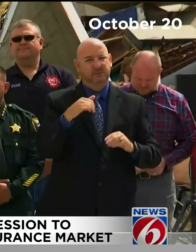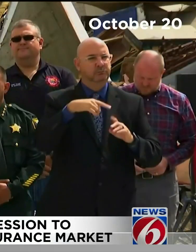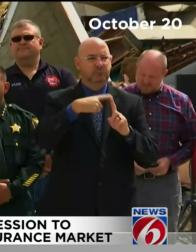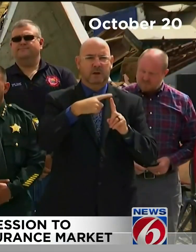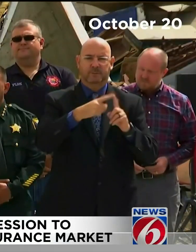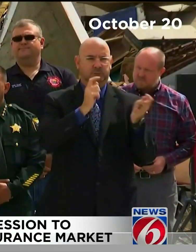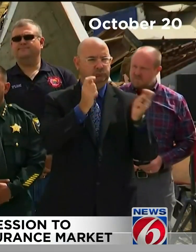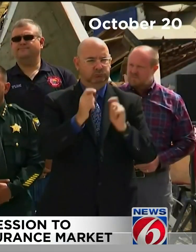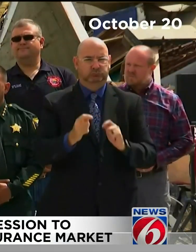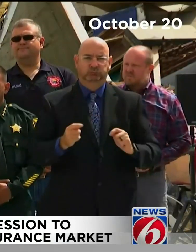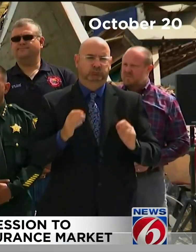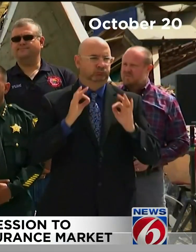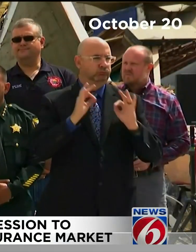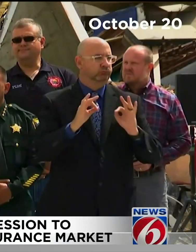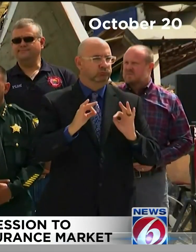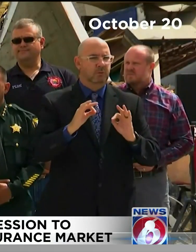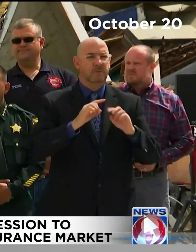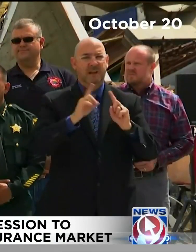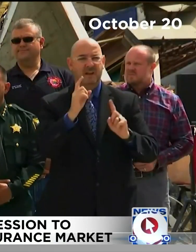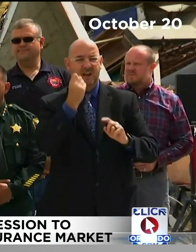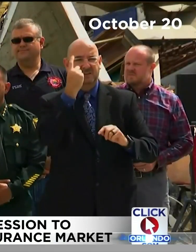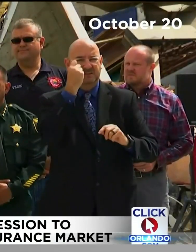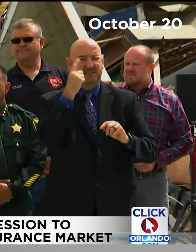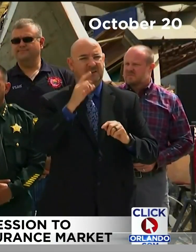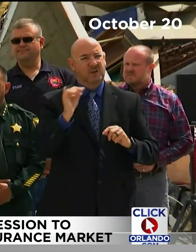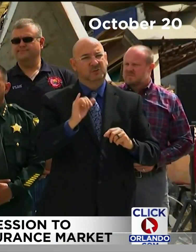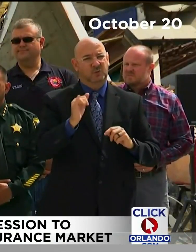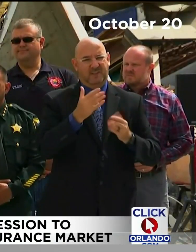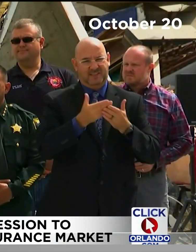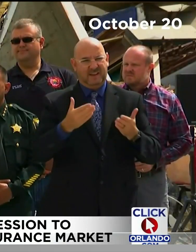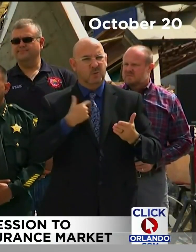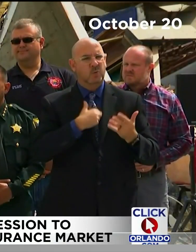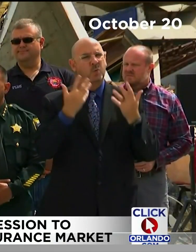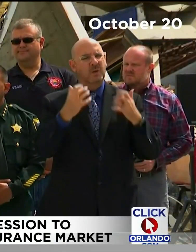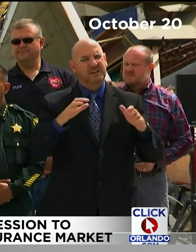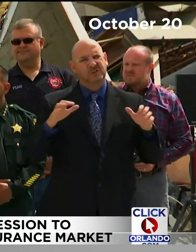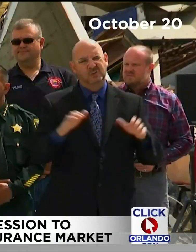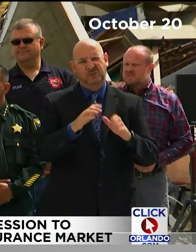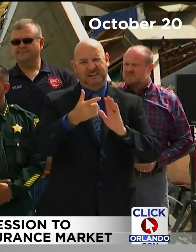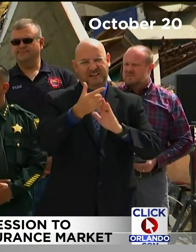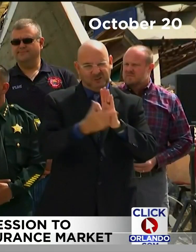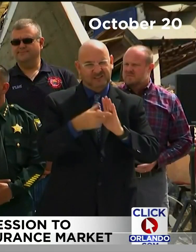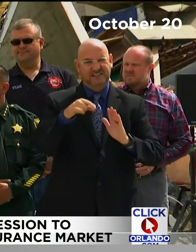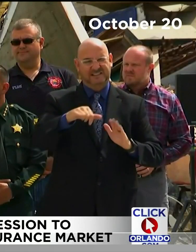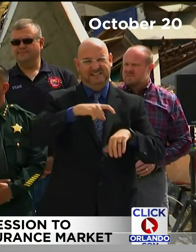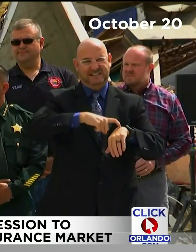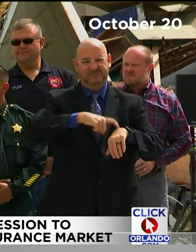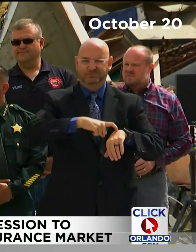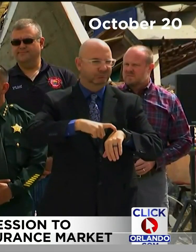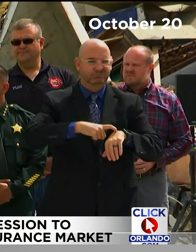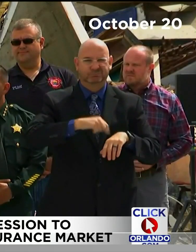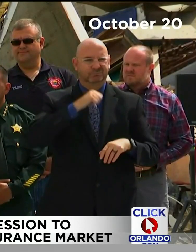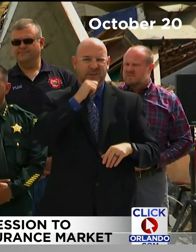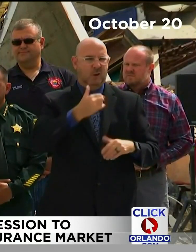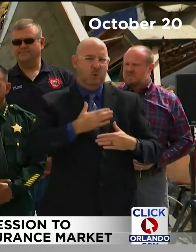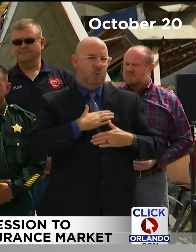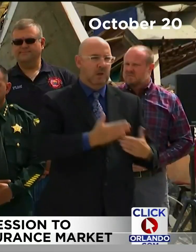STATE'S PROPERTY INSURANCE CRISIS. THERE WERE SOME VERY